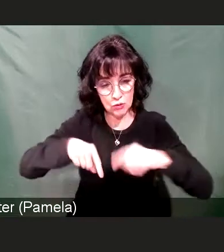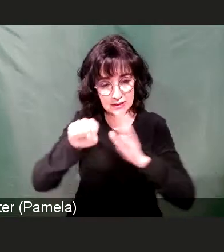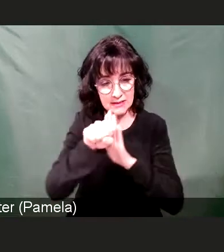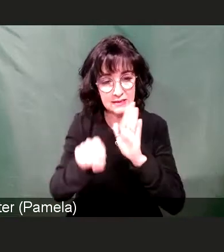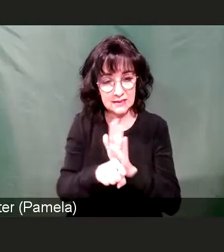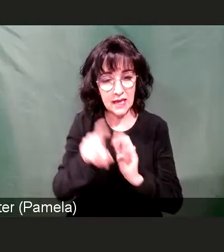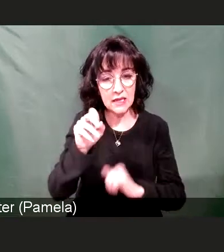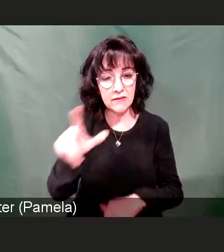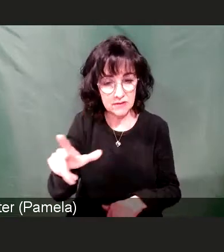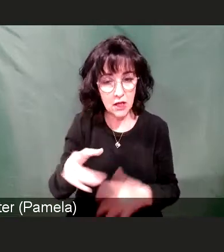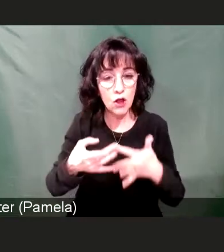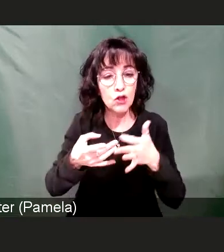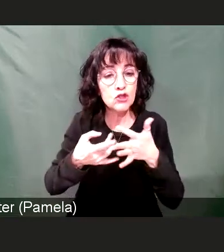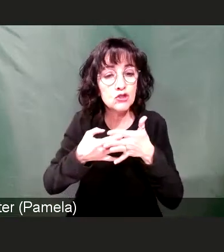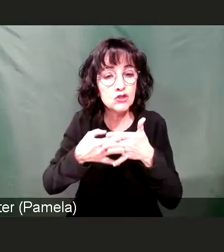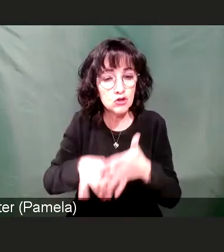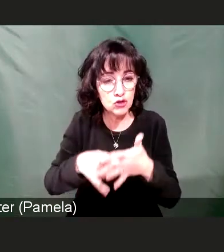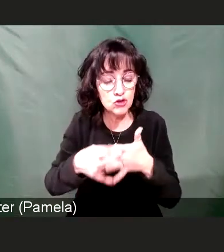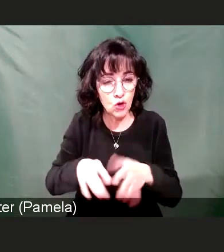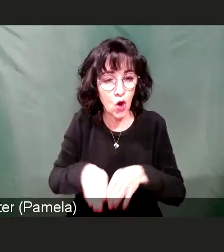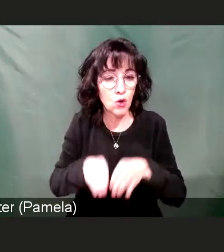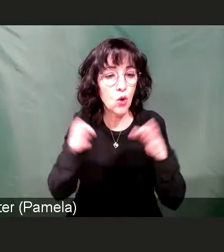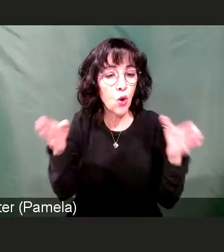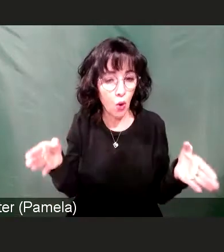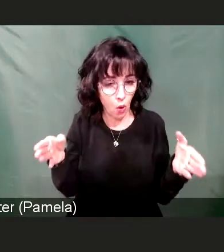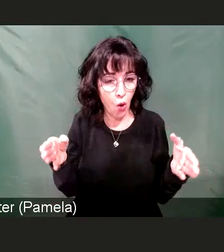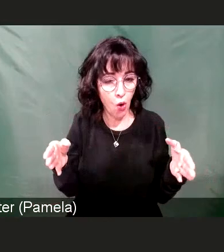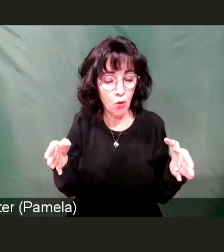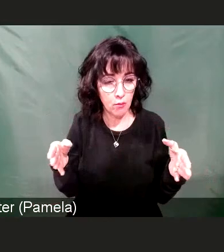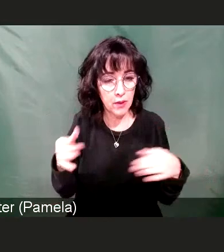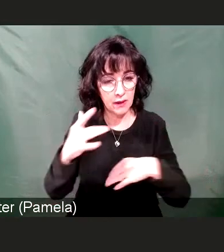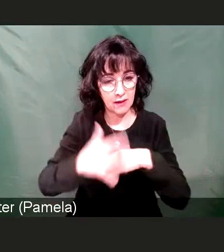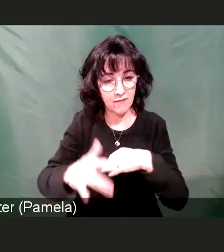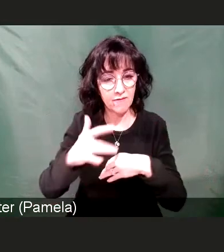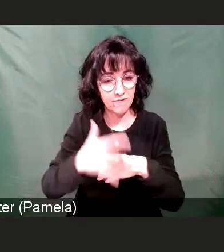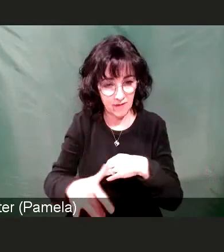for healthcare workers and for long-term care residents